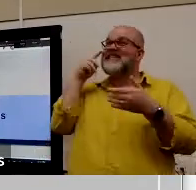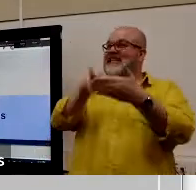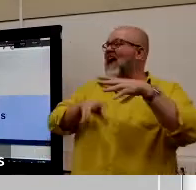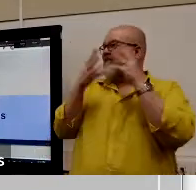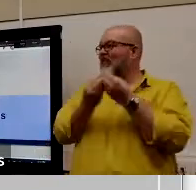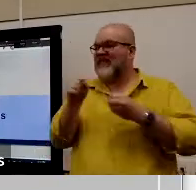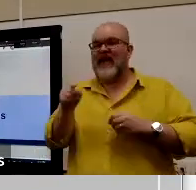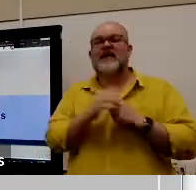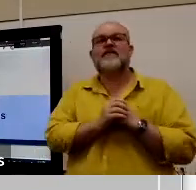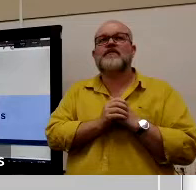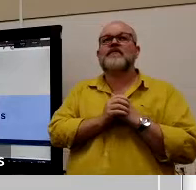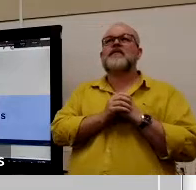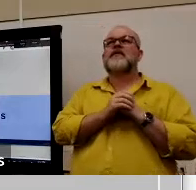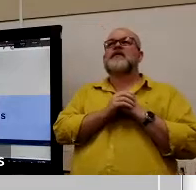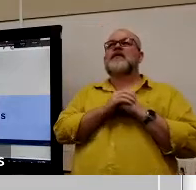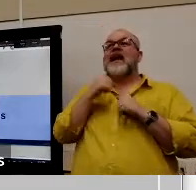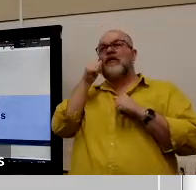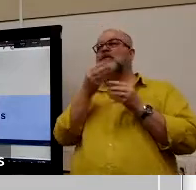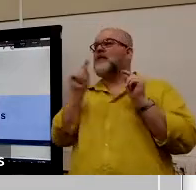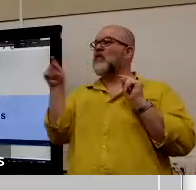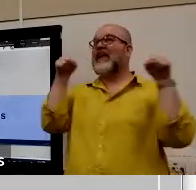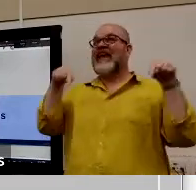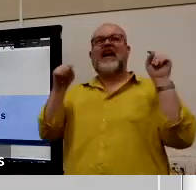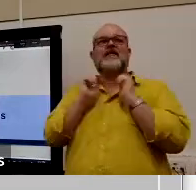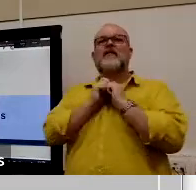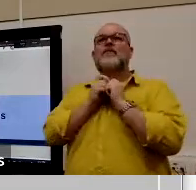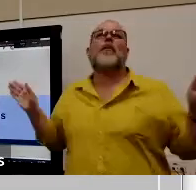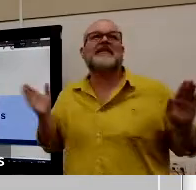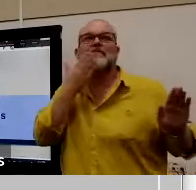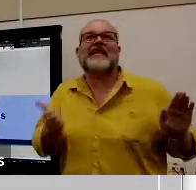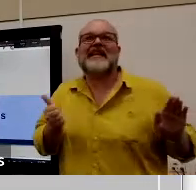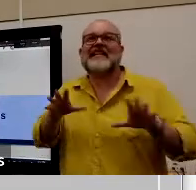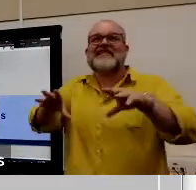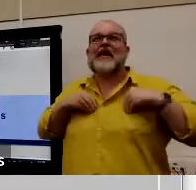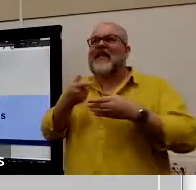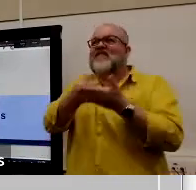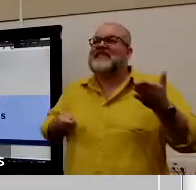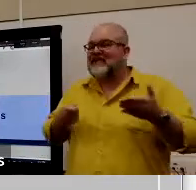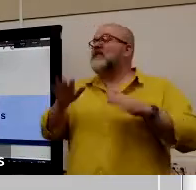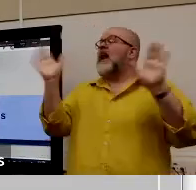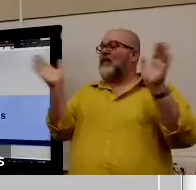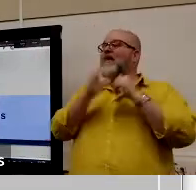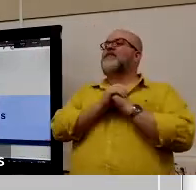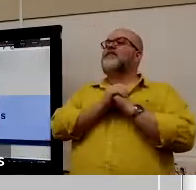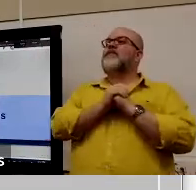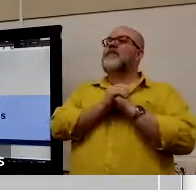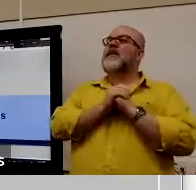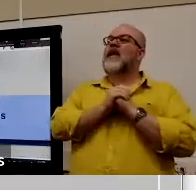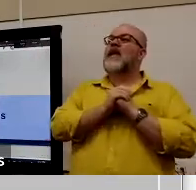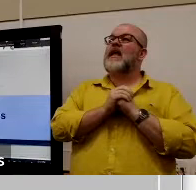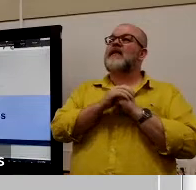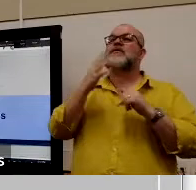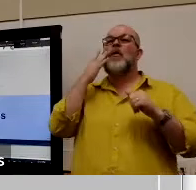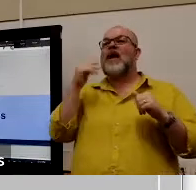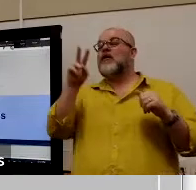So I can see everything and I know some of you here please accept the invitation.